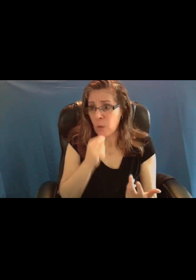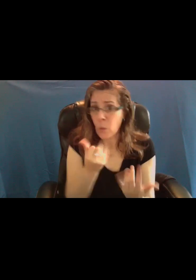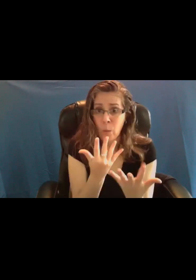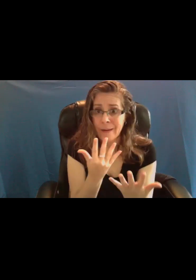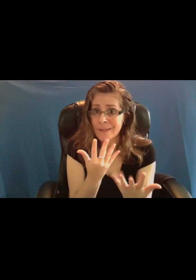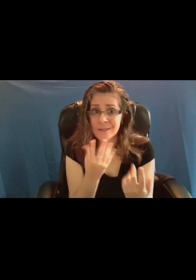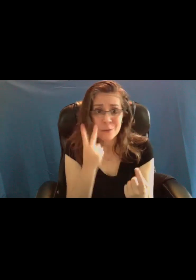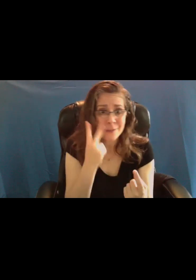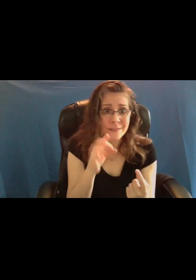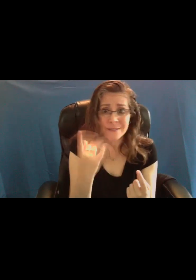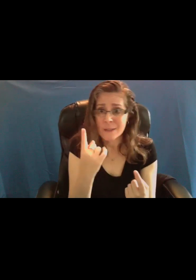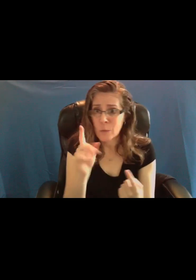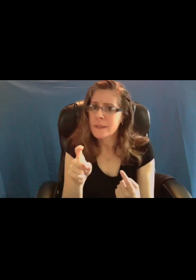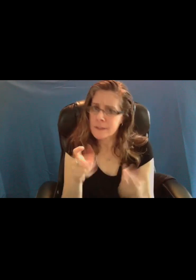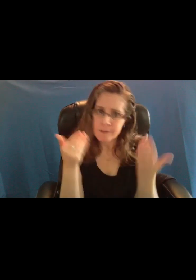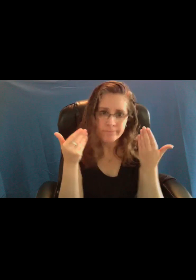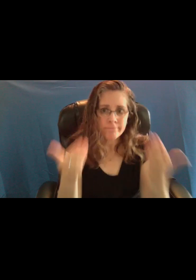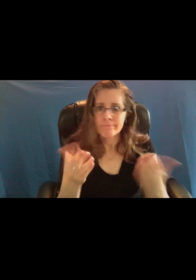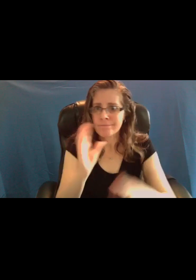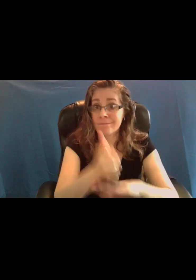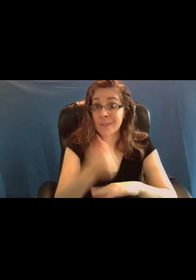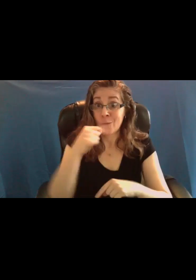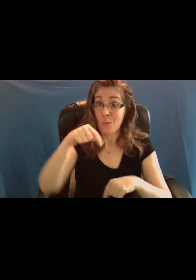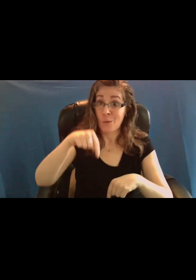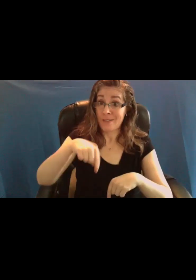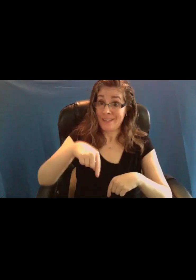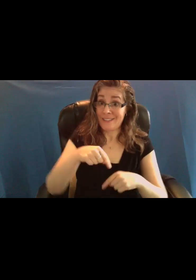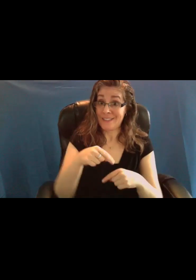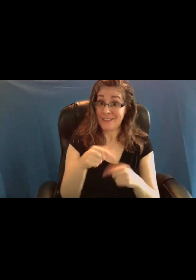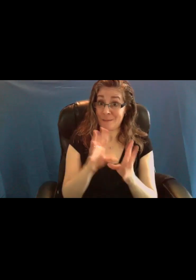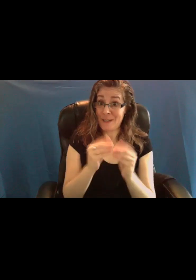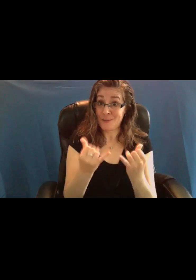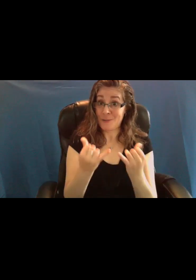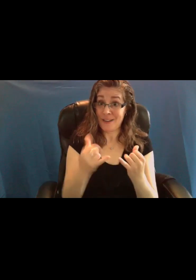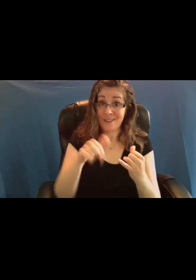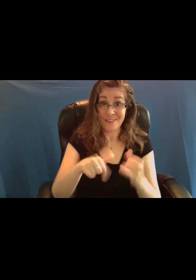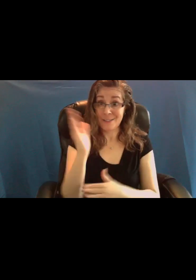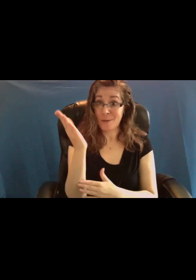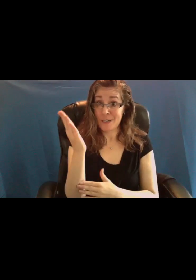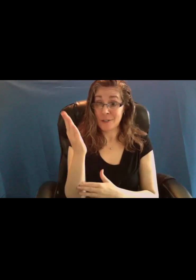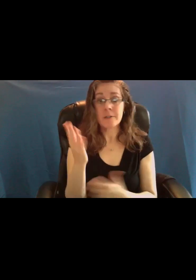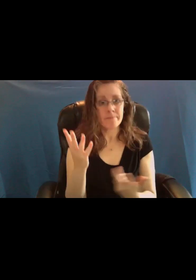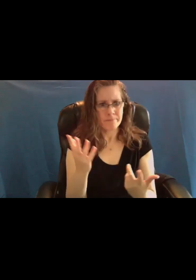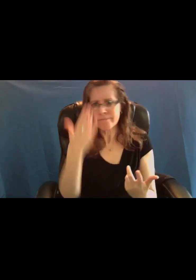someone needs it. For example, for this presentation, we know that, you know, we're serving the disability community and